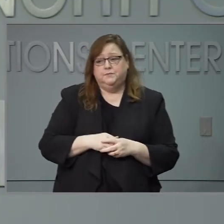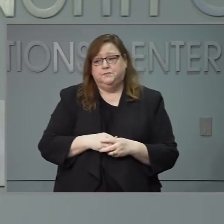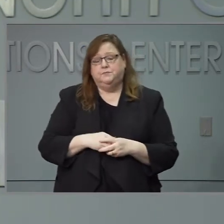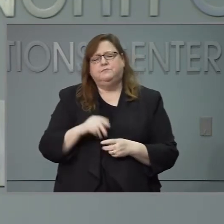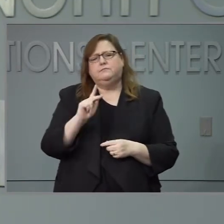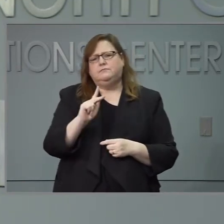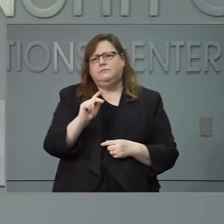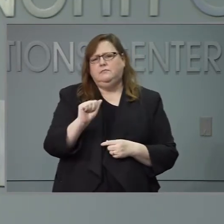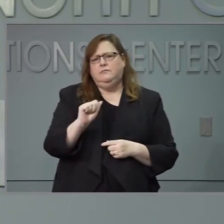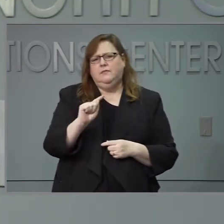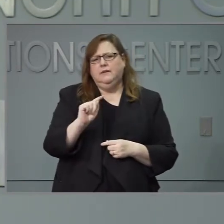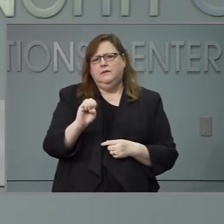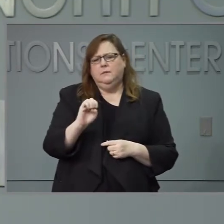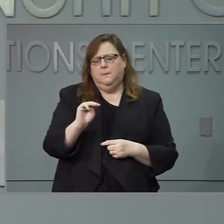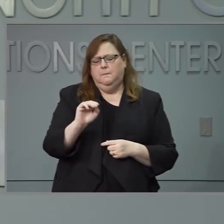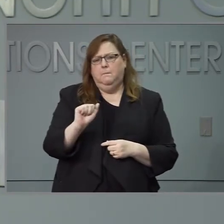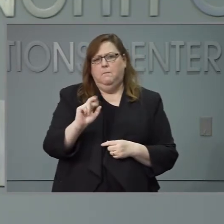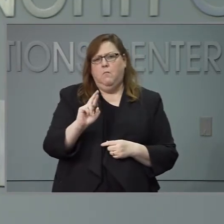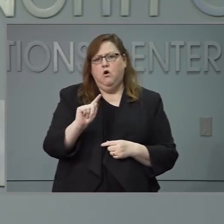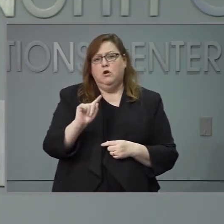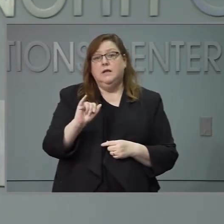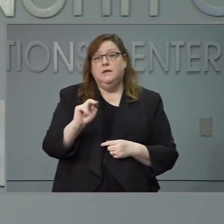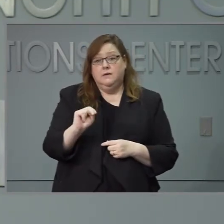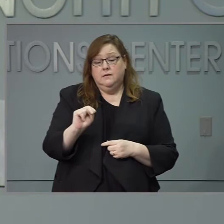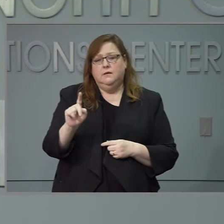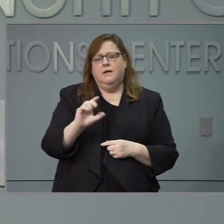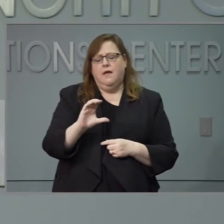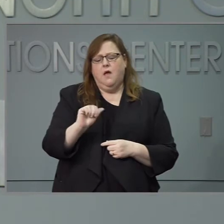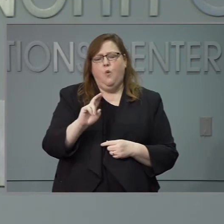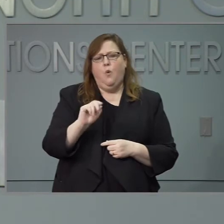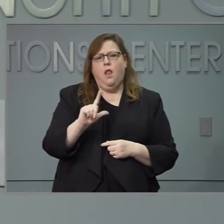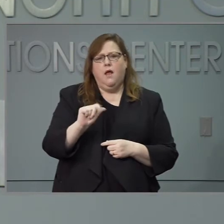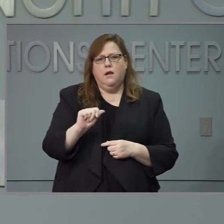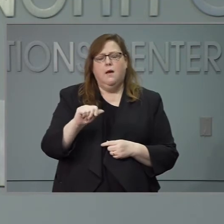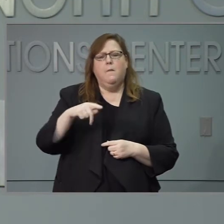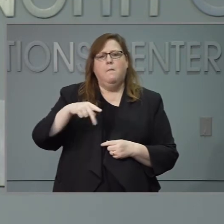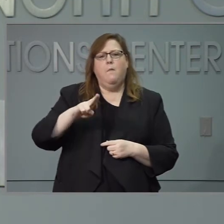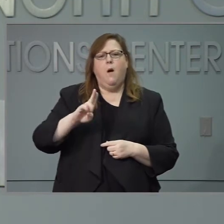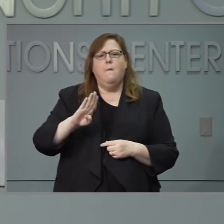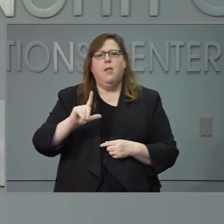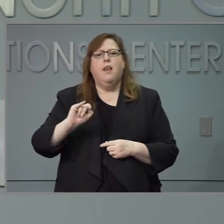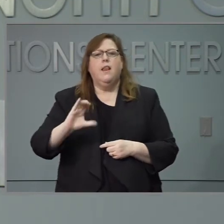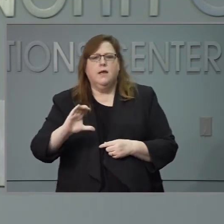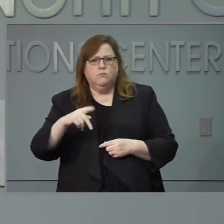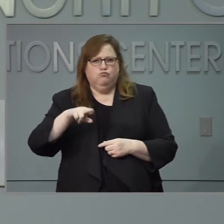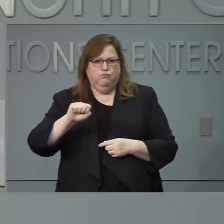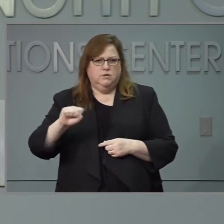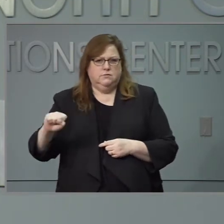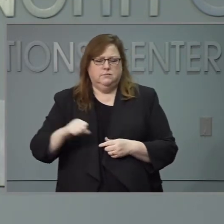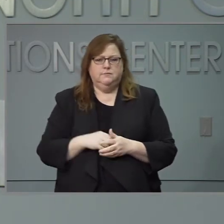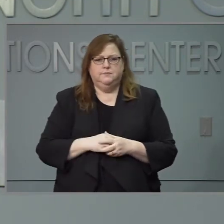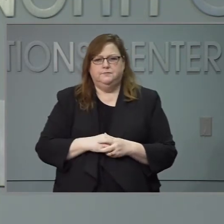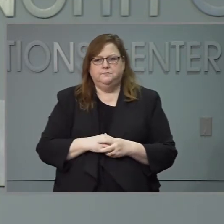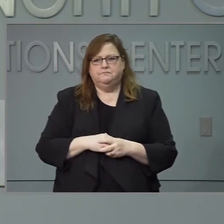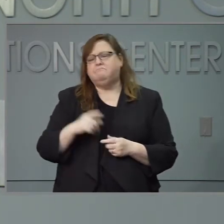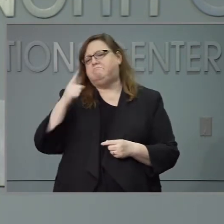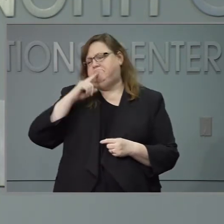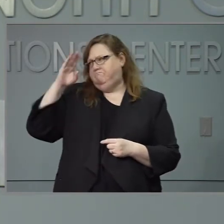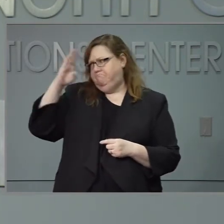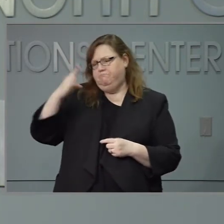LE HAN DADO LO SUFICIENTE A LA EDUCACIÓN UNA Y OTRA VEZ MÁS. TENEMOS QUE HACER MEJORAS, LES PEDIMOS QUE HAGAN MÁS QUE NUNCA